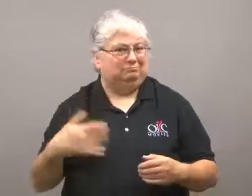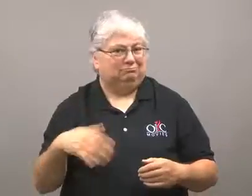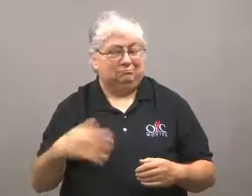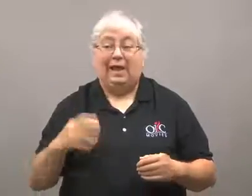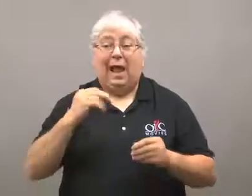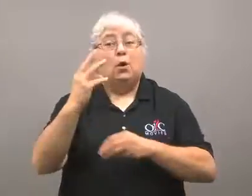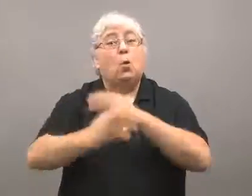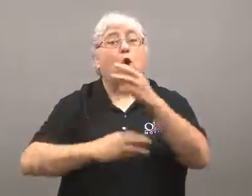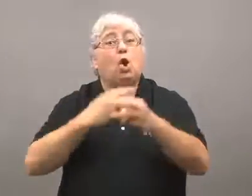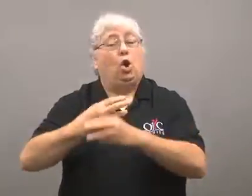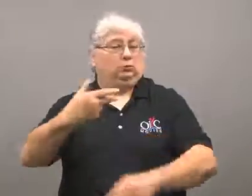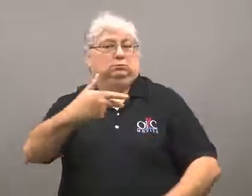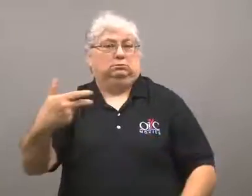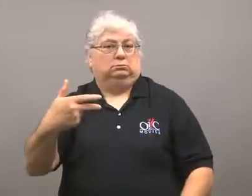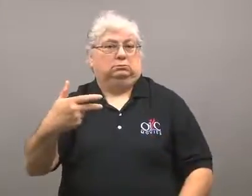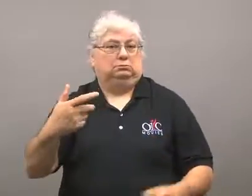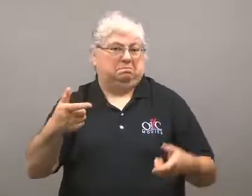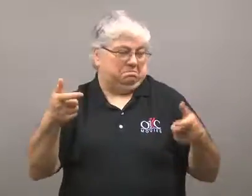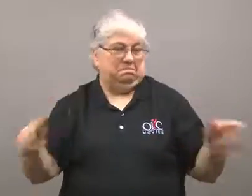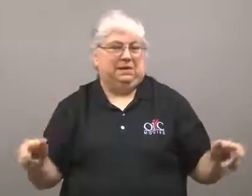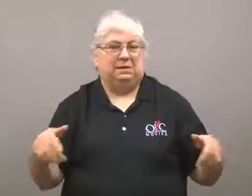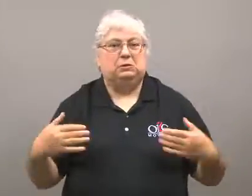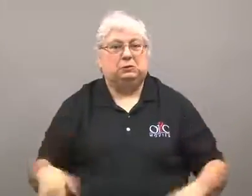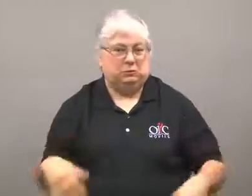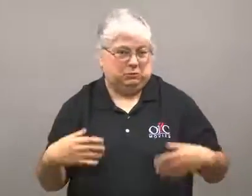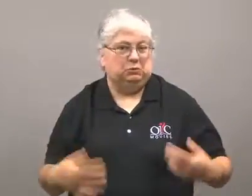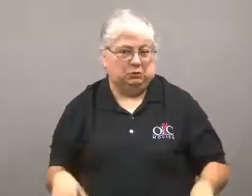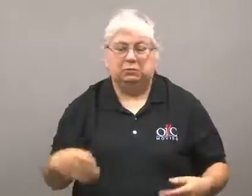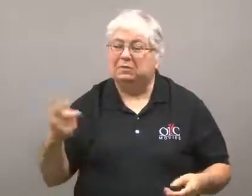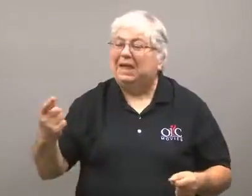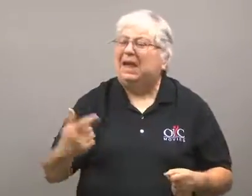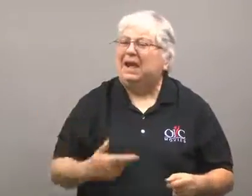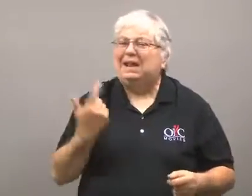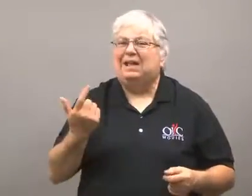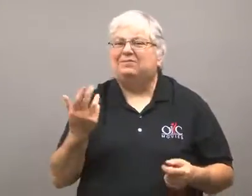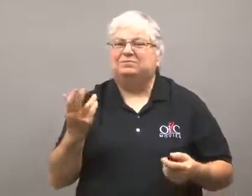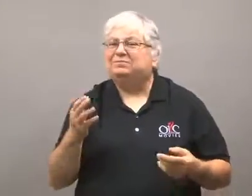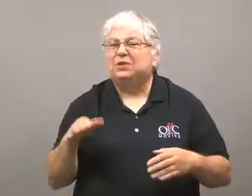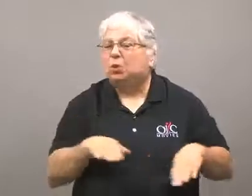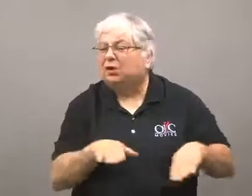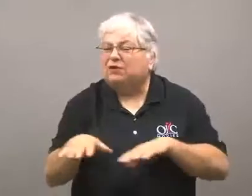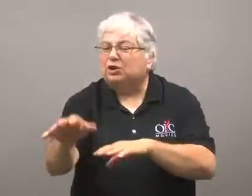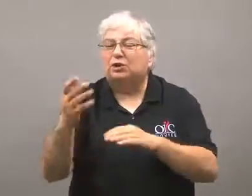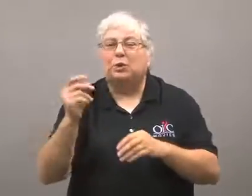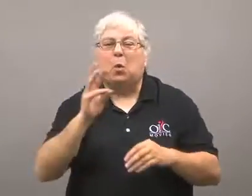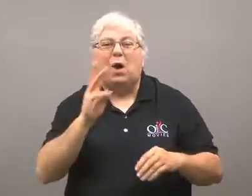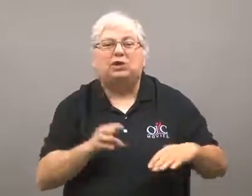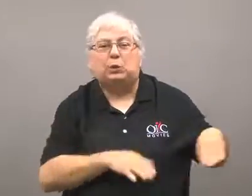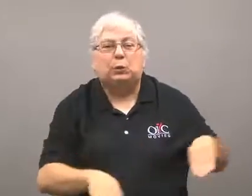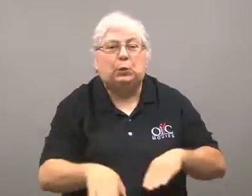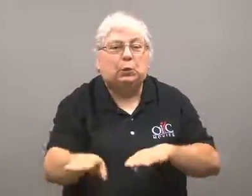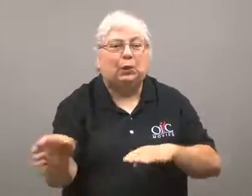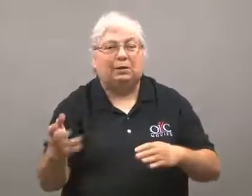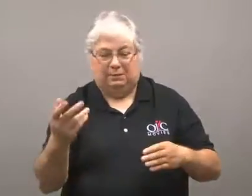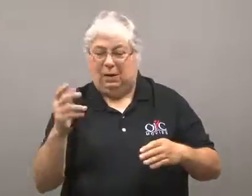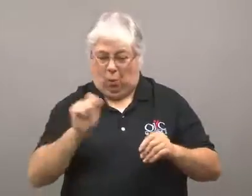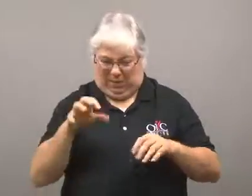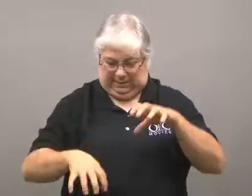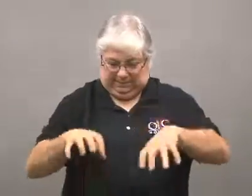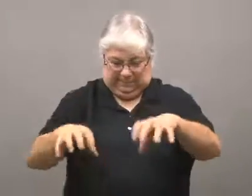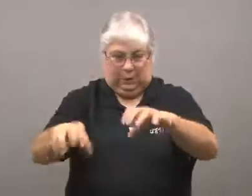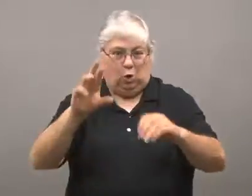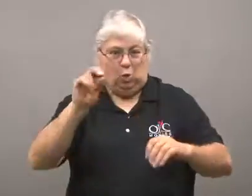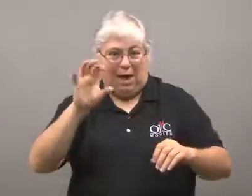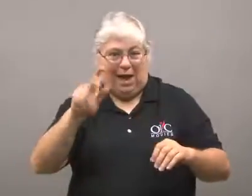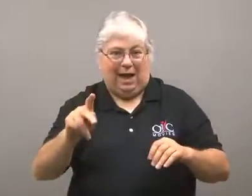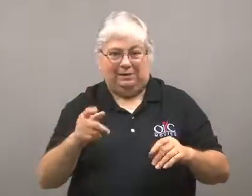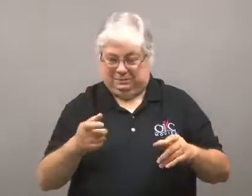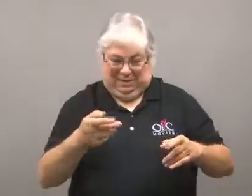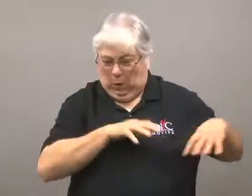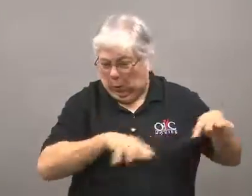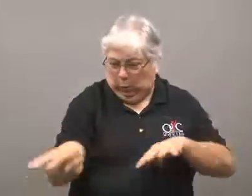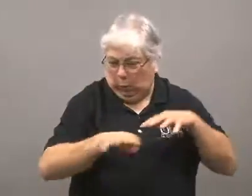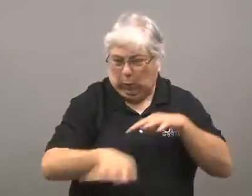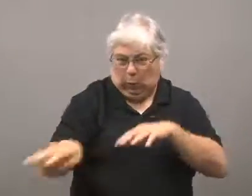They are the third largest type in the world.